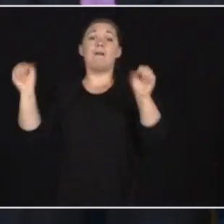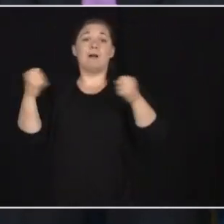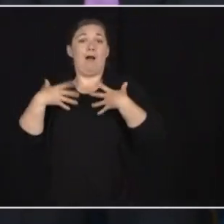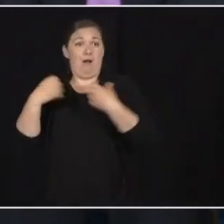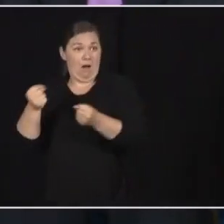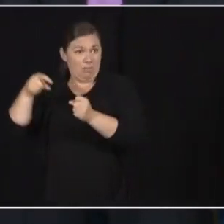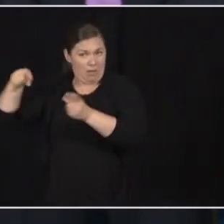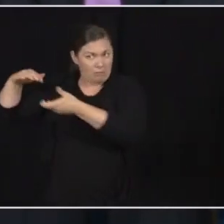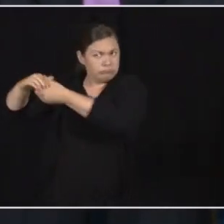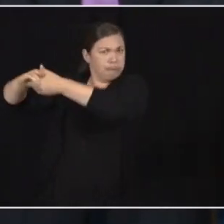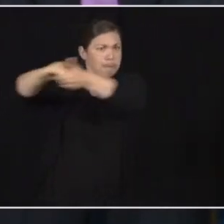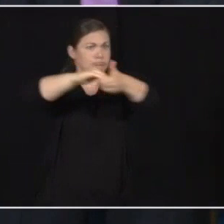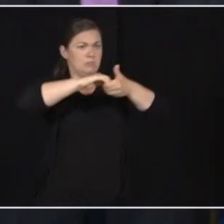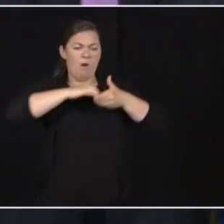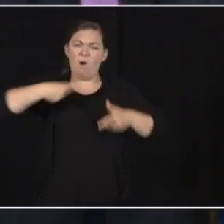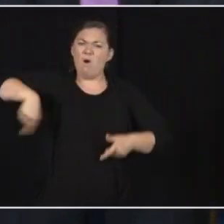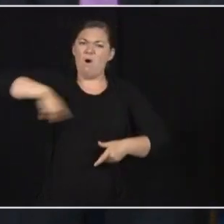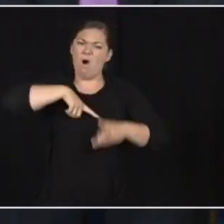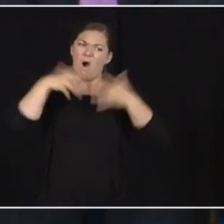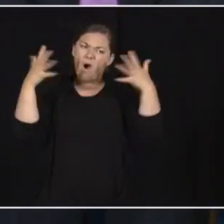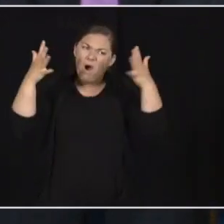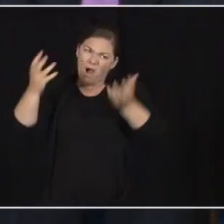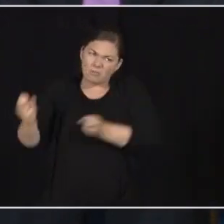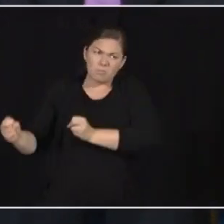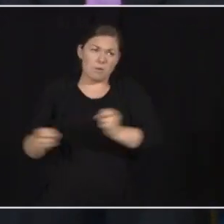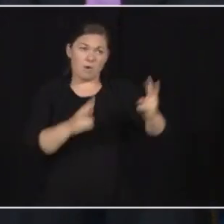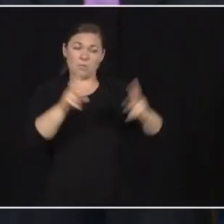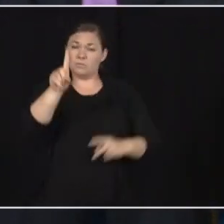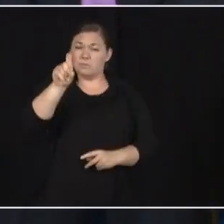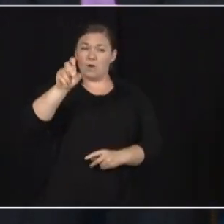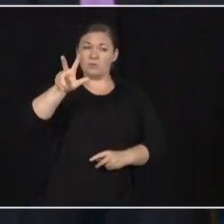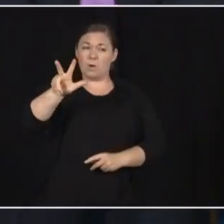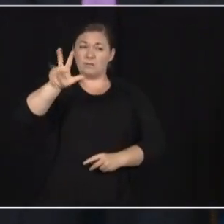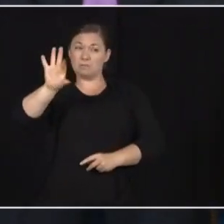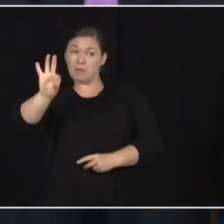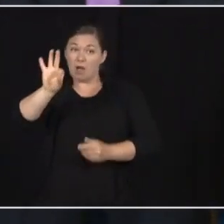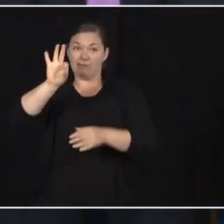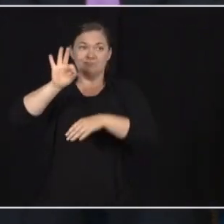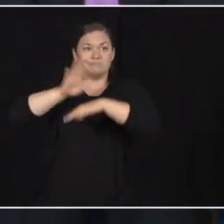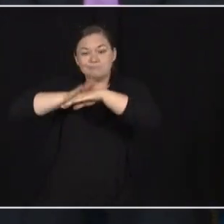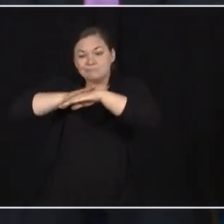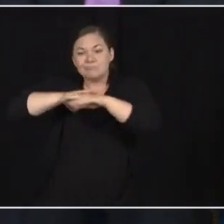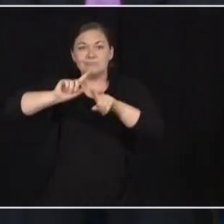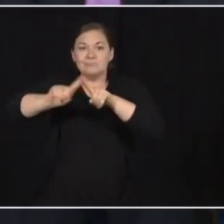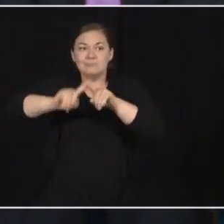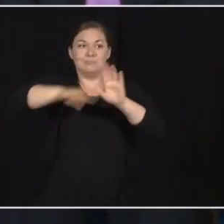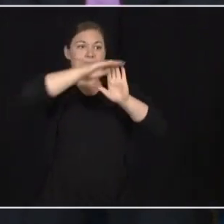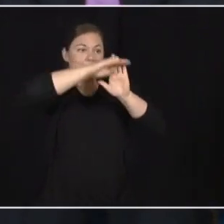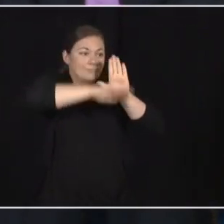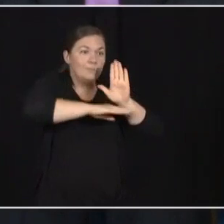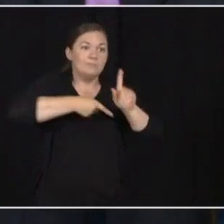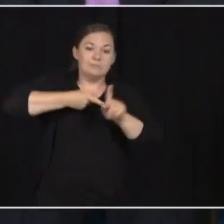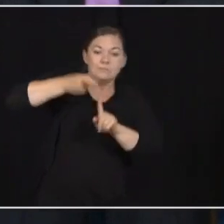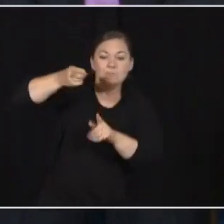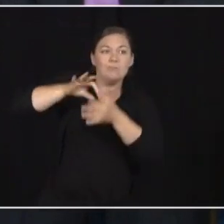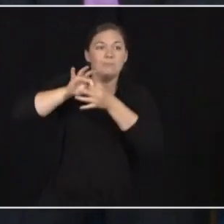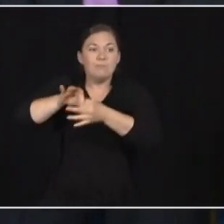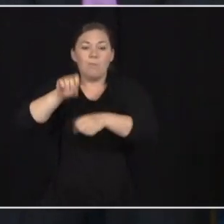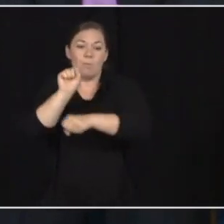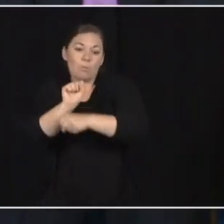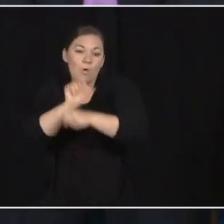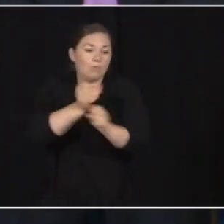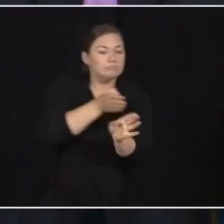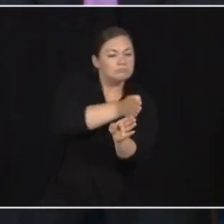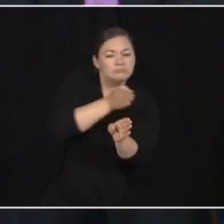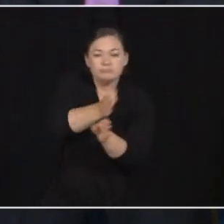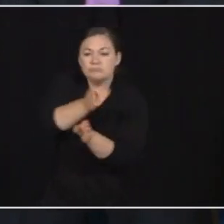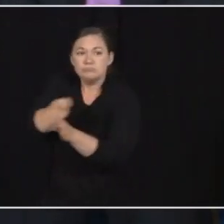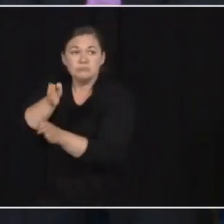Our ministry, the chief prevention officer and